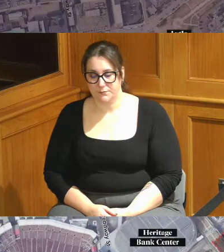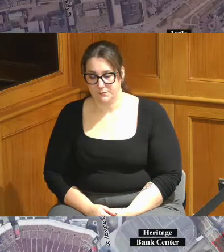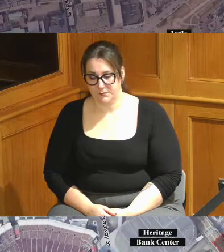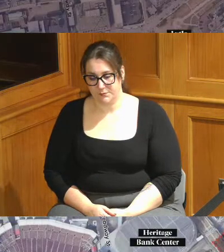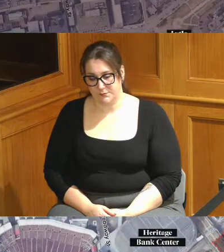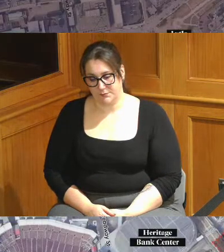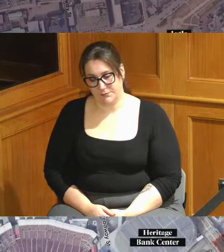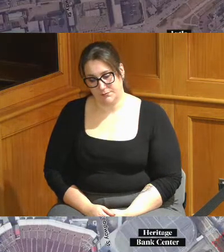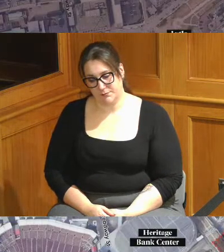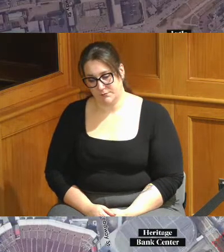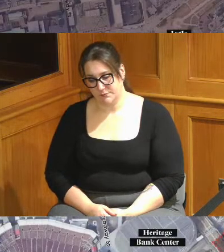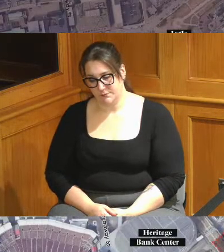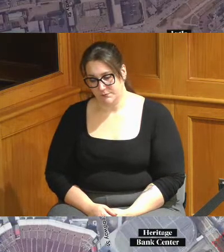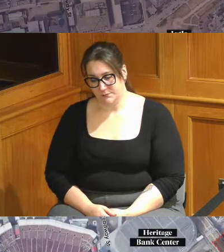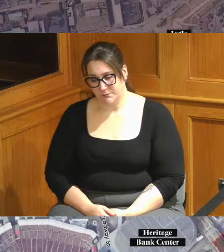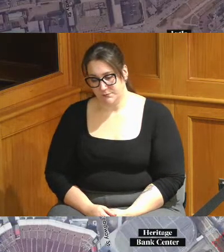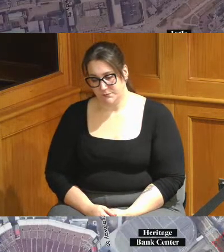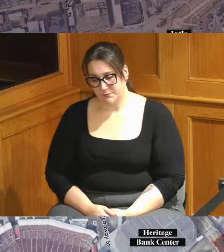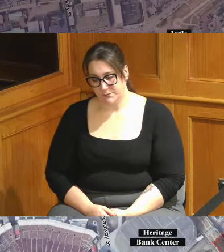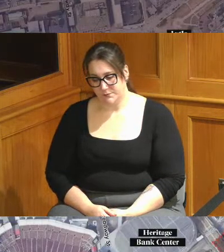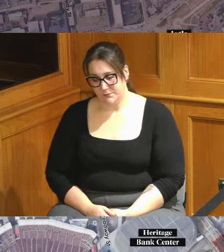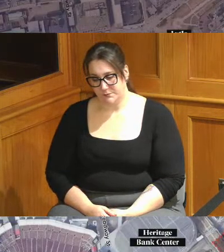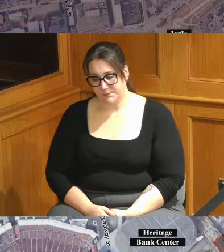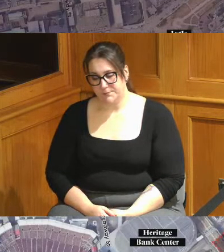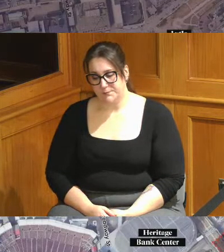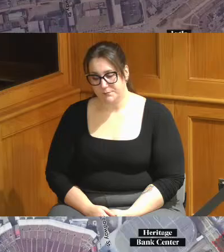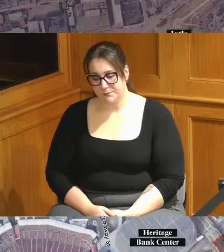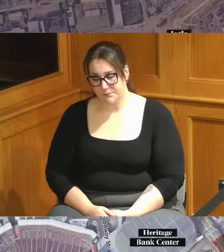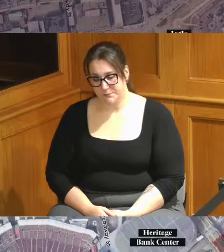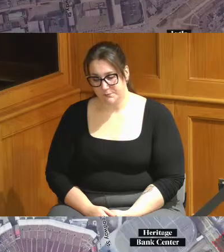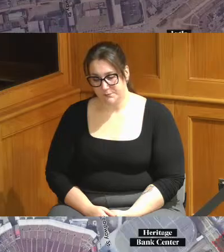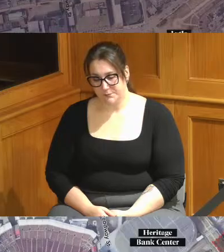we can be proud of and that can have a sense of timelessness for the district,